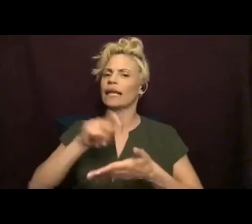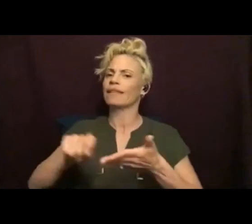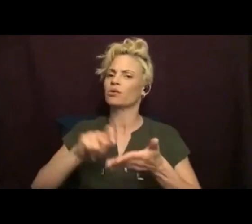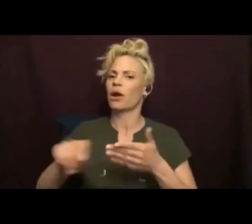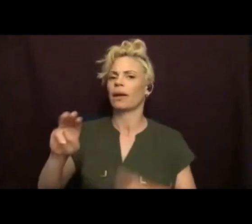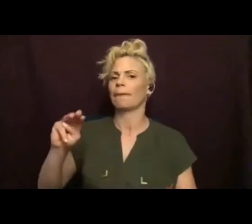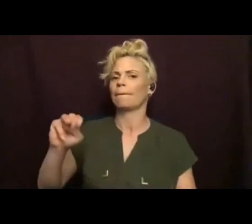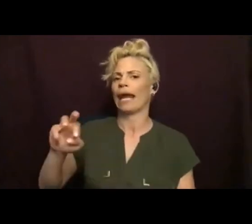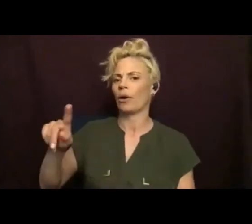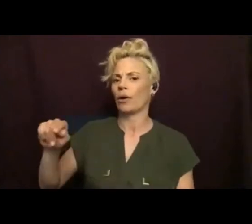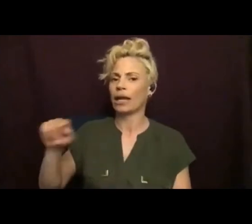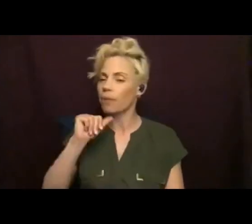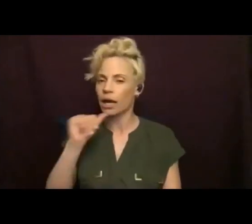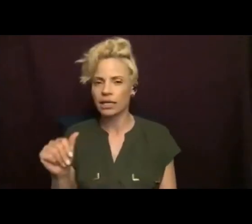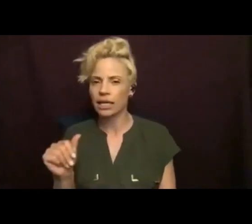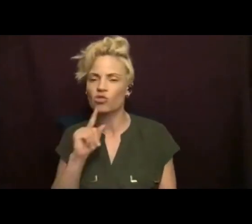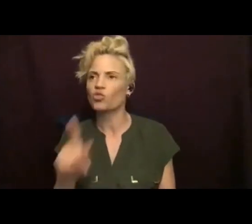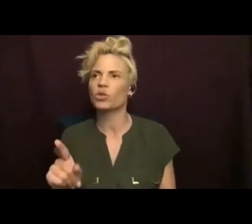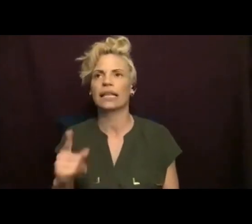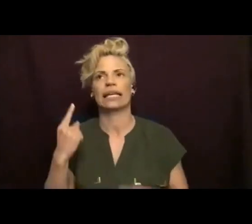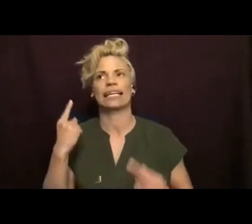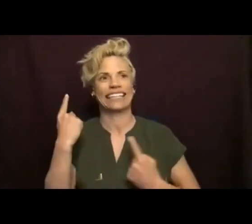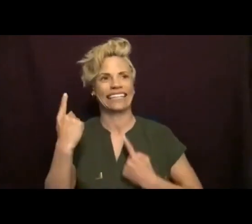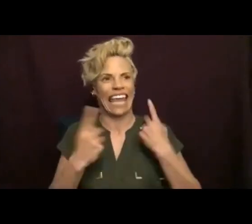about ability and narrative very closely.